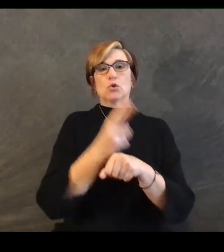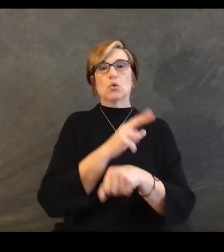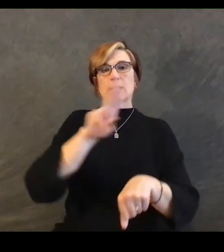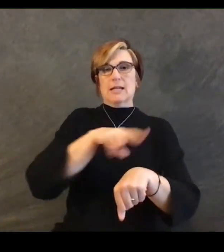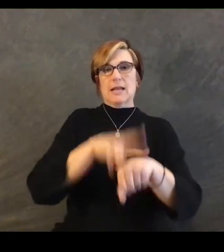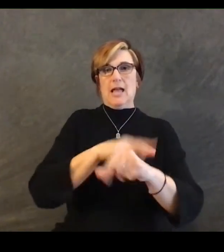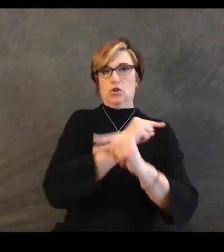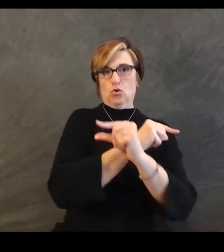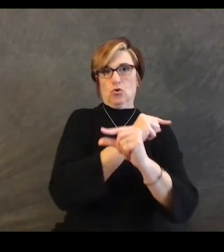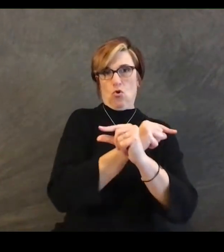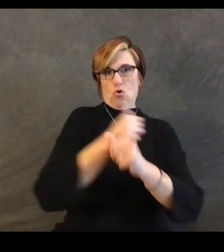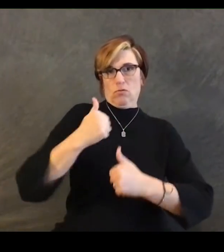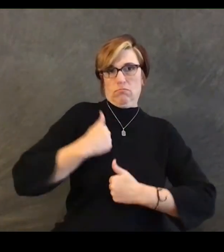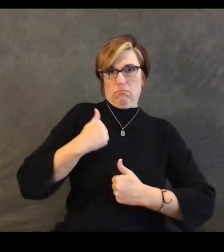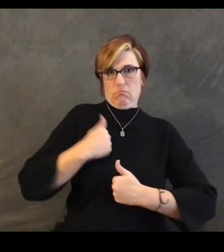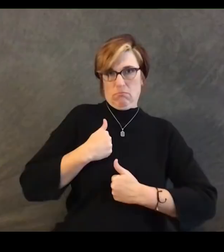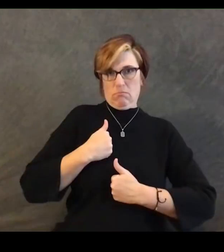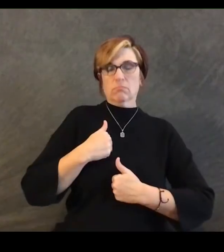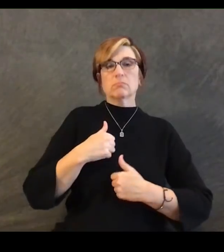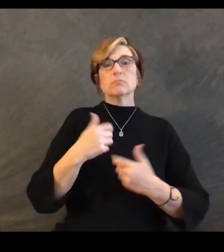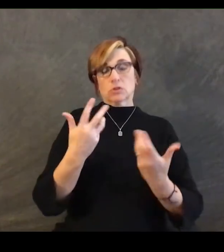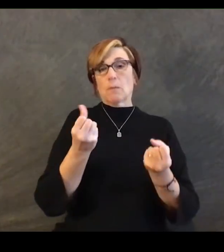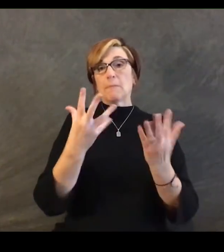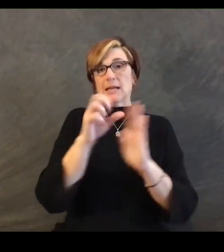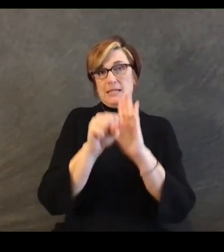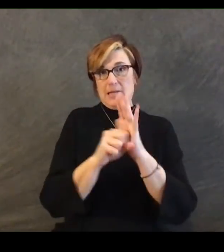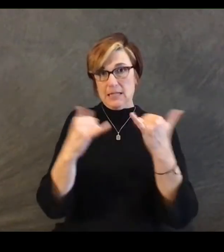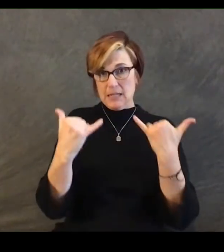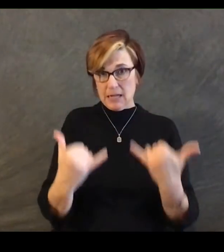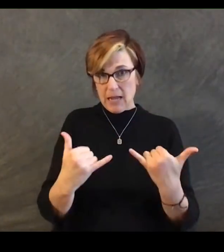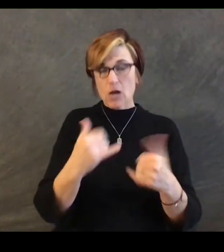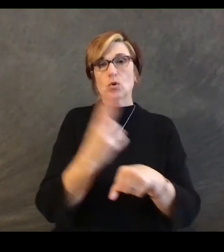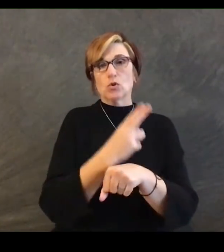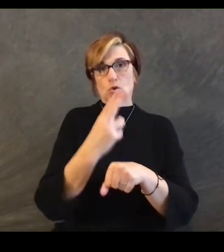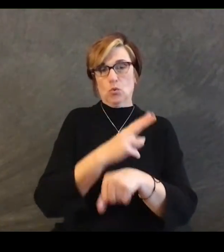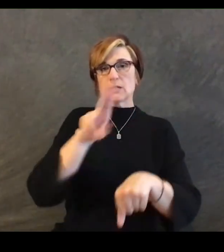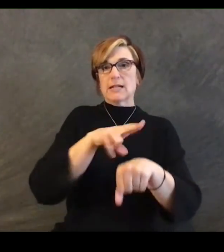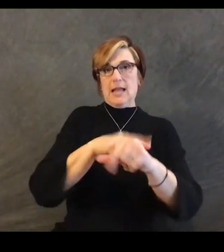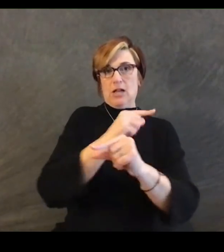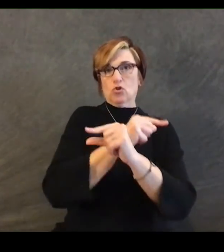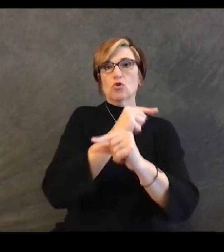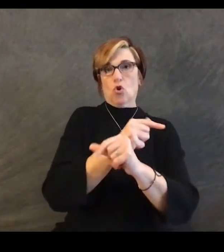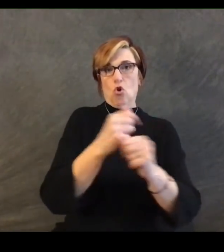states around the country to provide support for coronavirus response on the